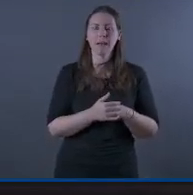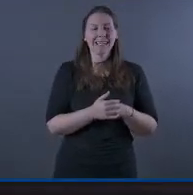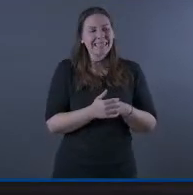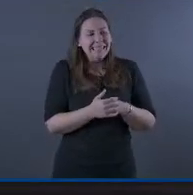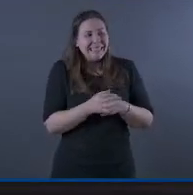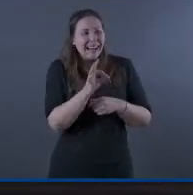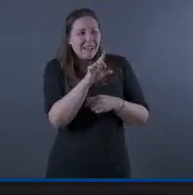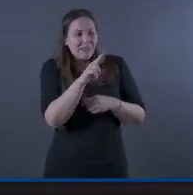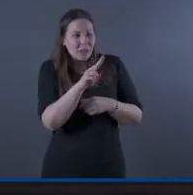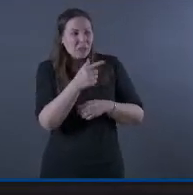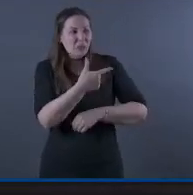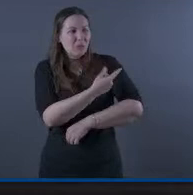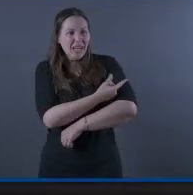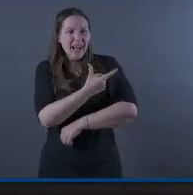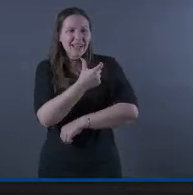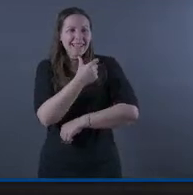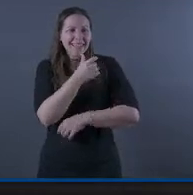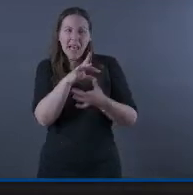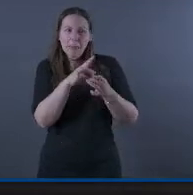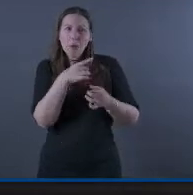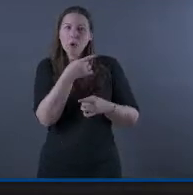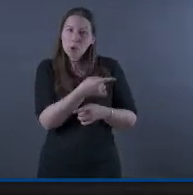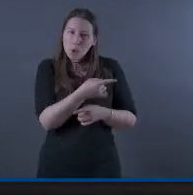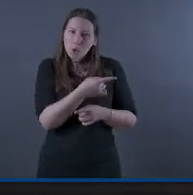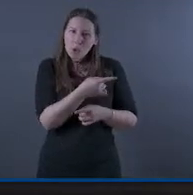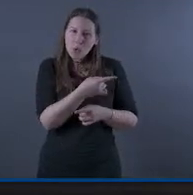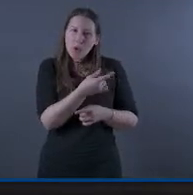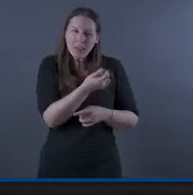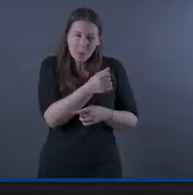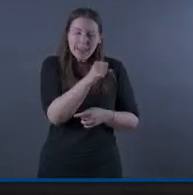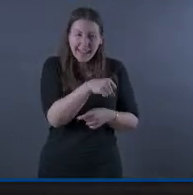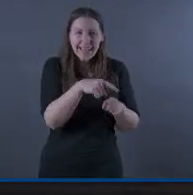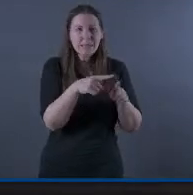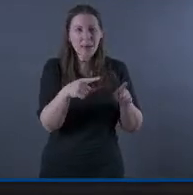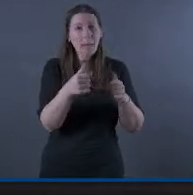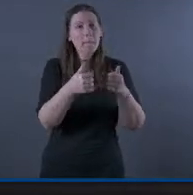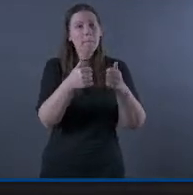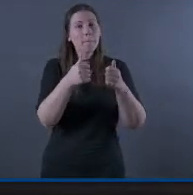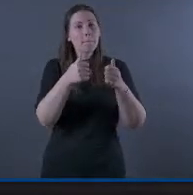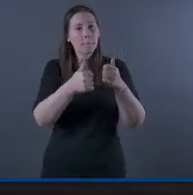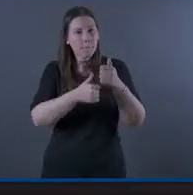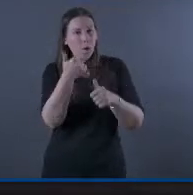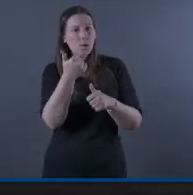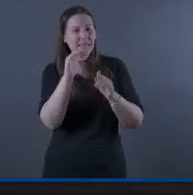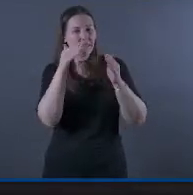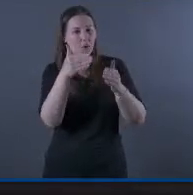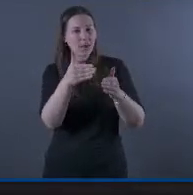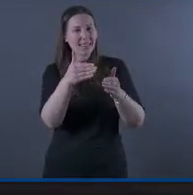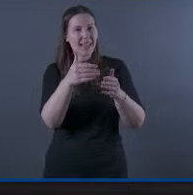but it's about protecting the community," right? You know, for that healthy 25 year old, I'm actually not that concerned about them getting the flu,